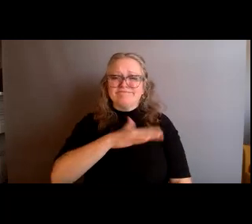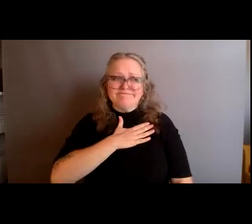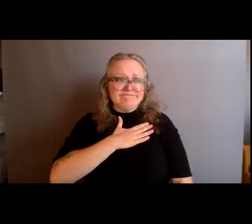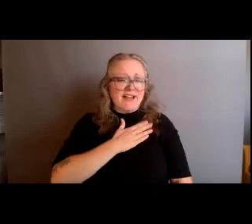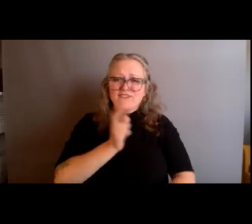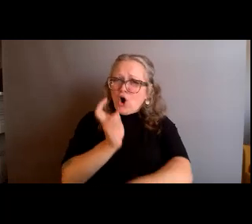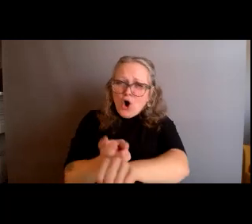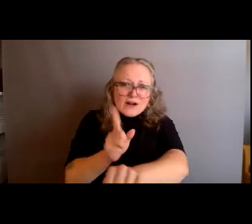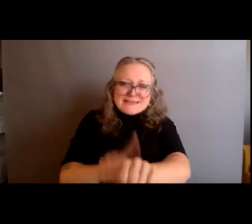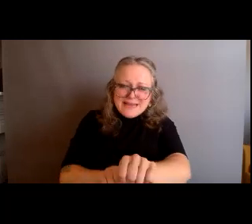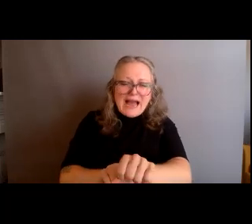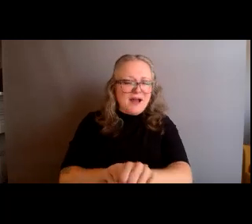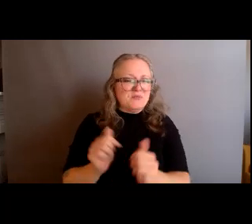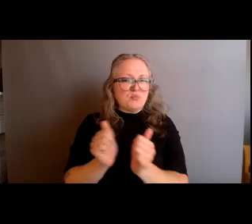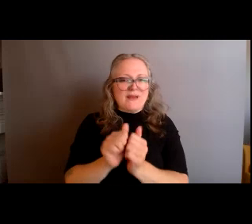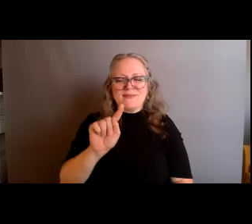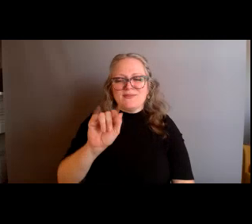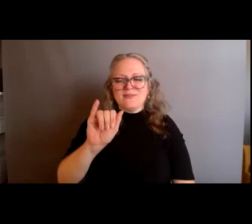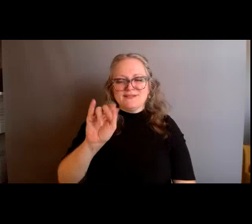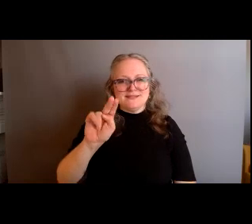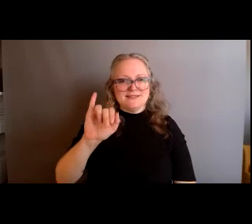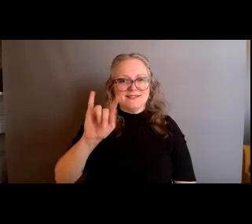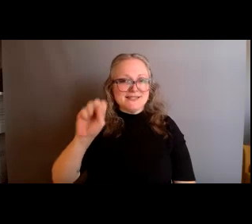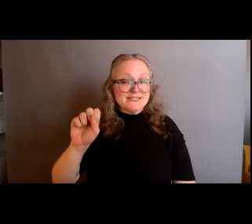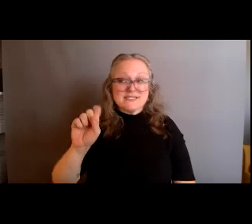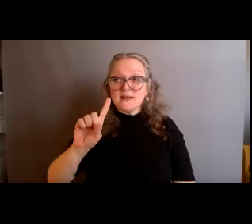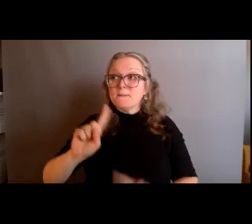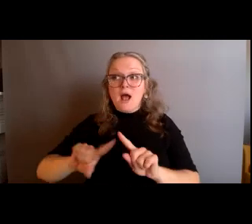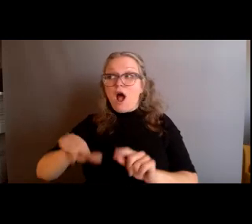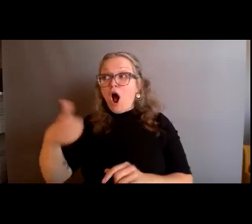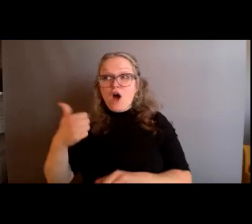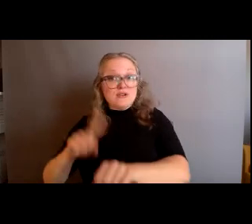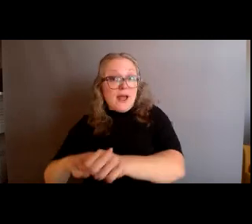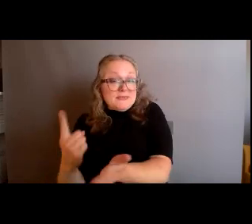With tinnitus, but other times it doesn't. You know, for some reason they'll say no.